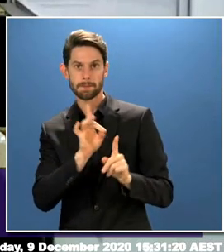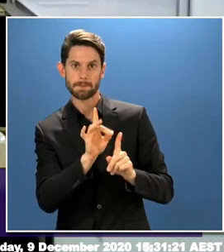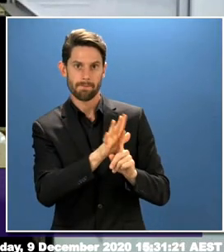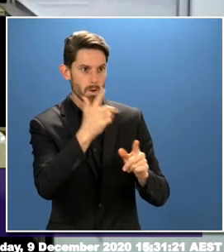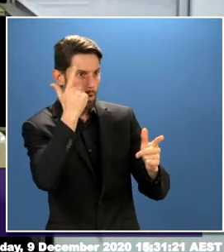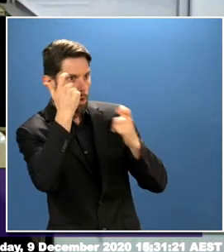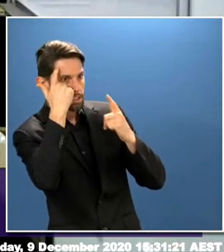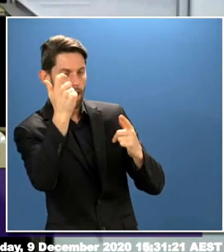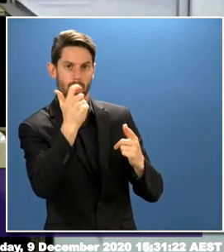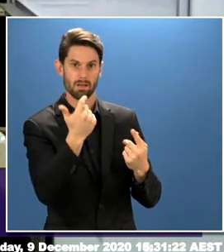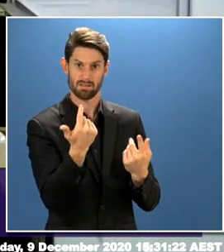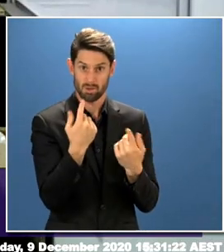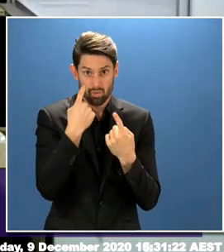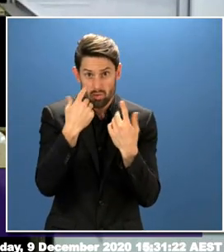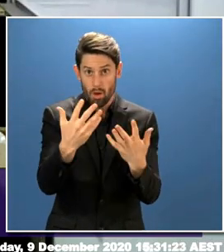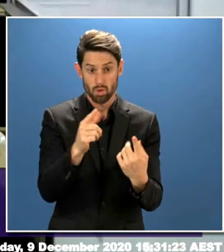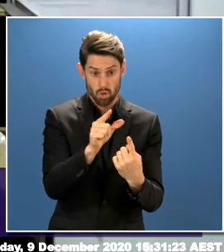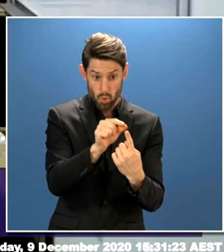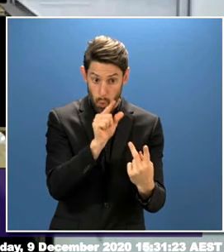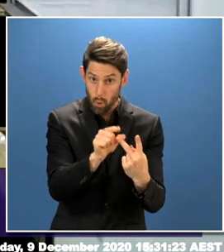Choice and self-determination is what we have to get sorted.